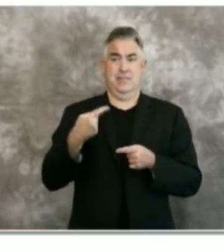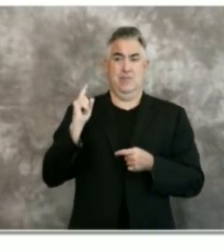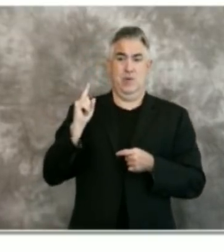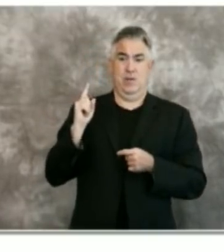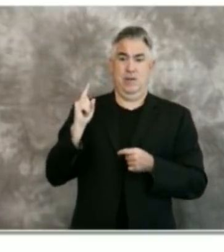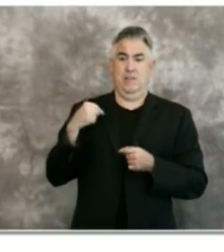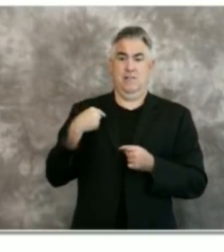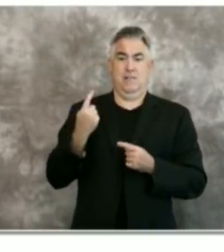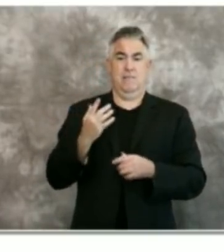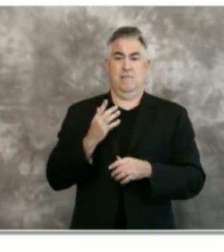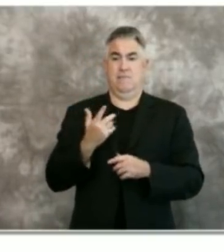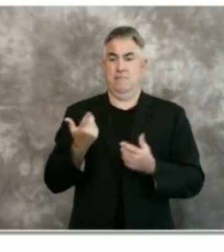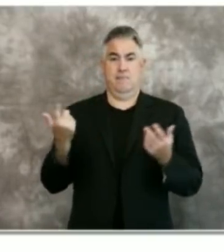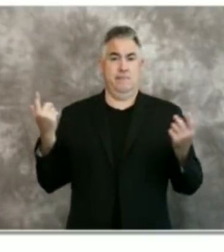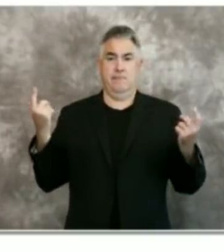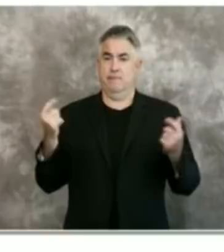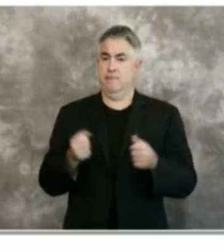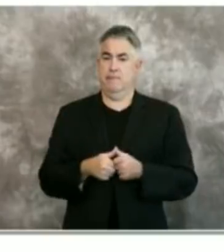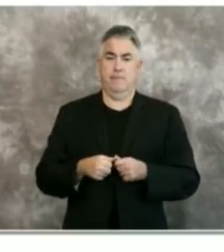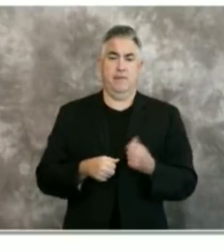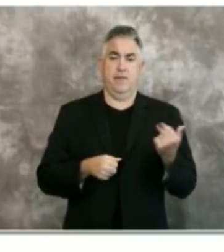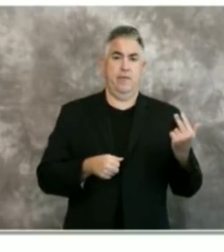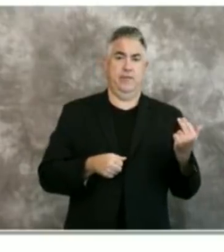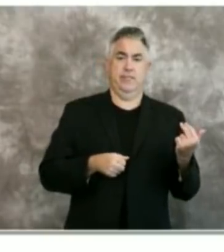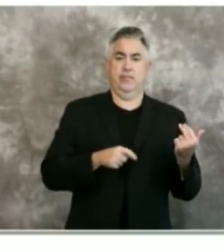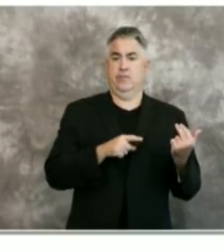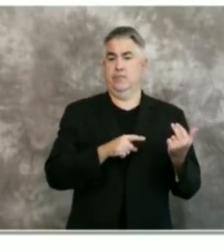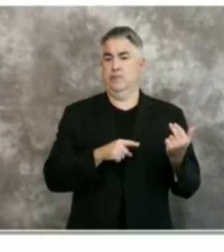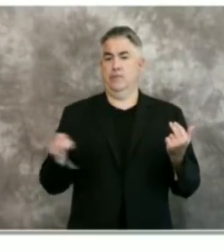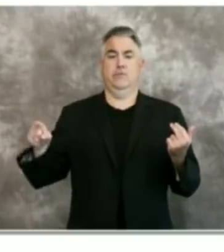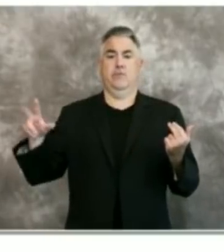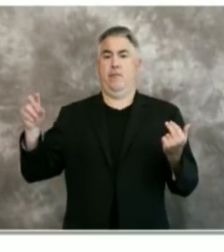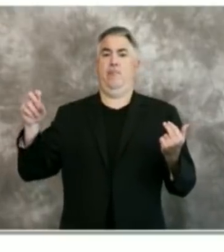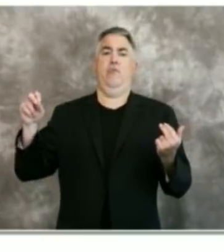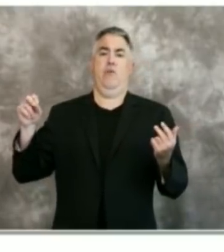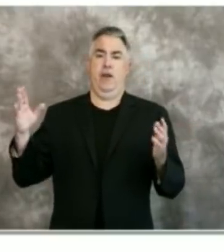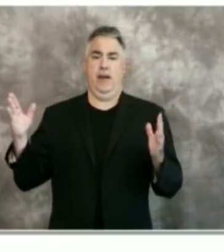KIND OF A. WAX AND WANE BUT THE HOSPITALIZATIONS PARTICULARLY IN THE LAST WEEK.